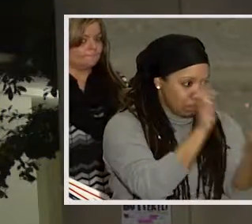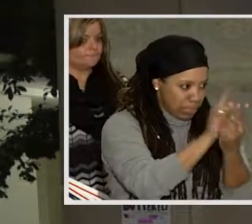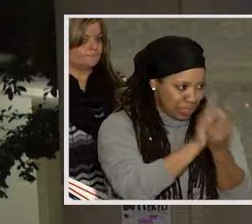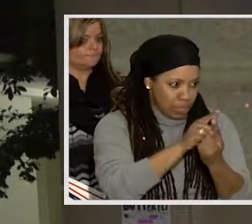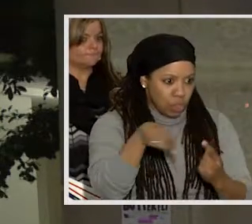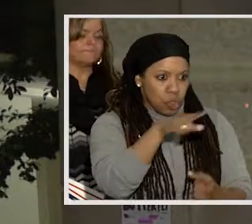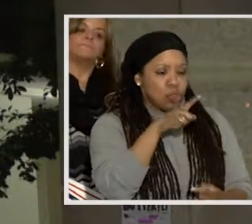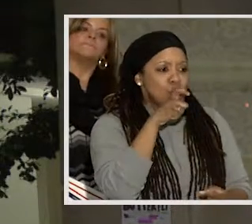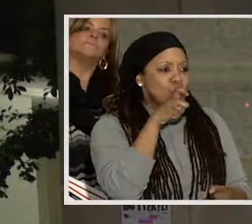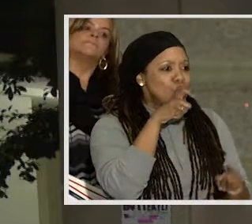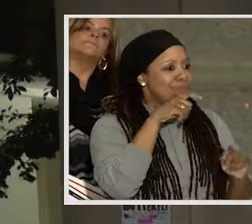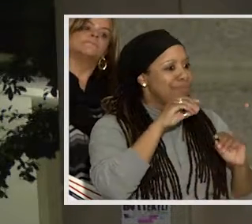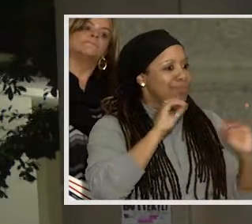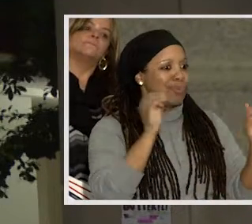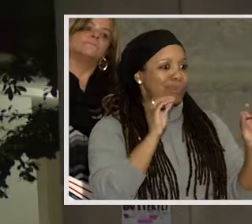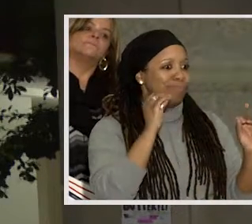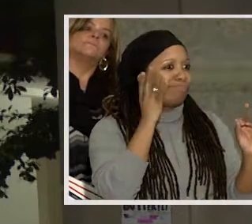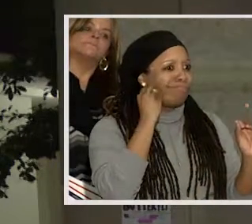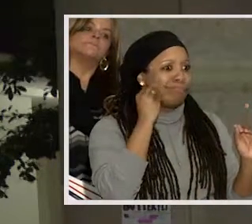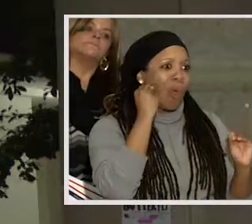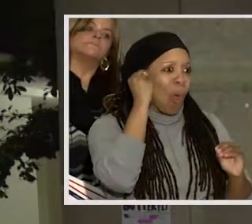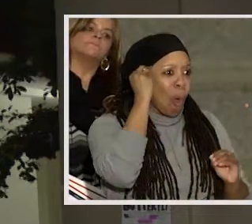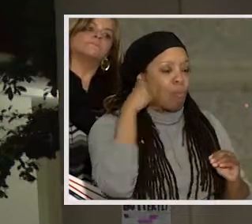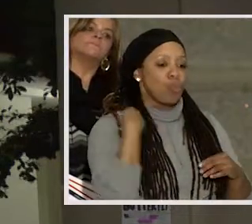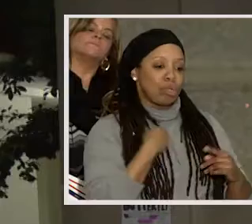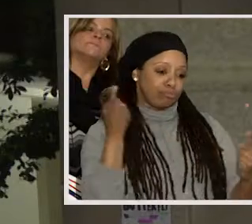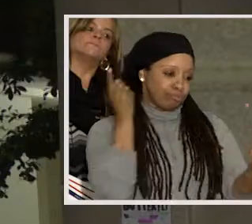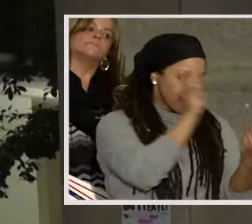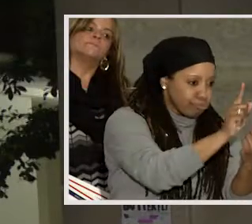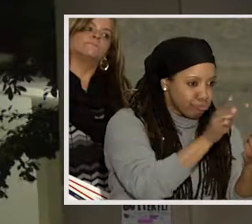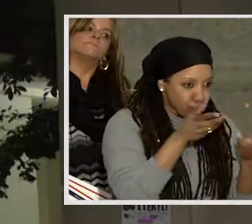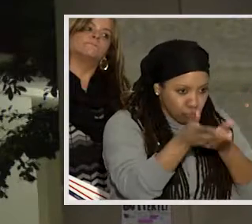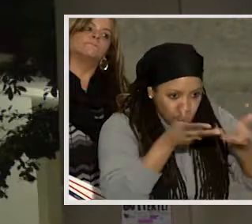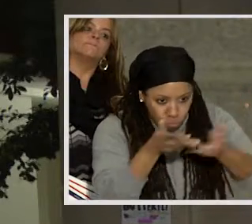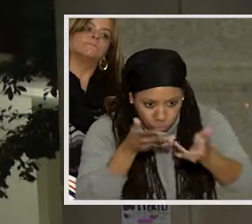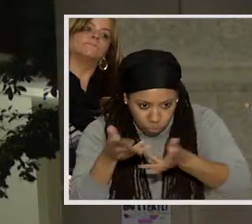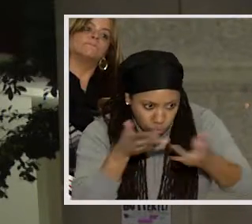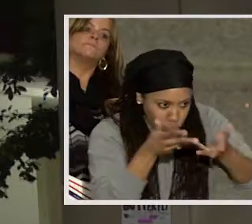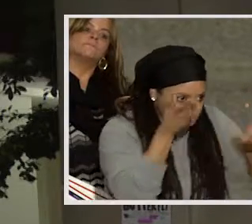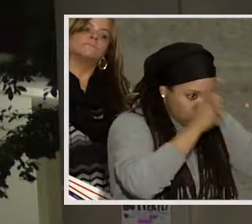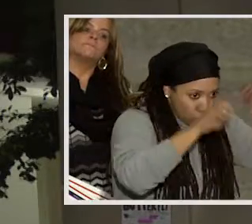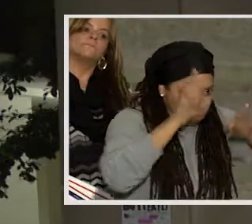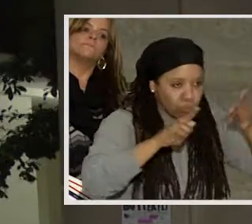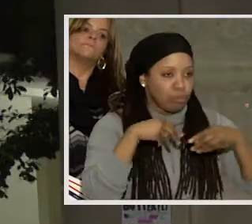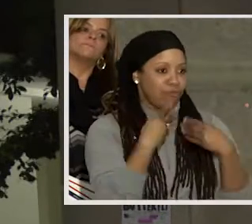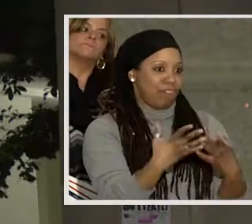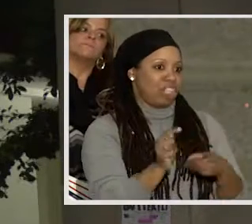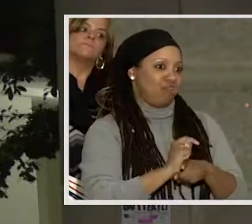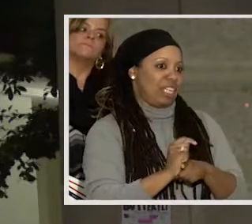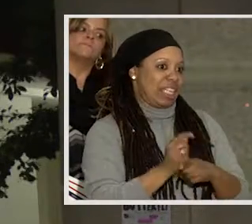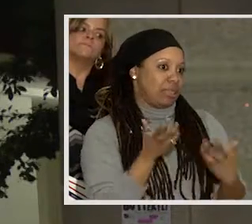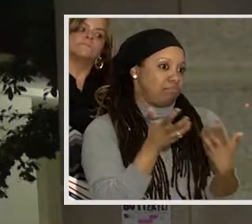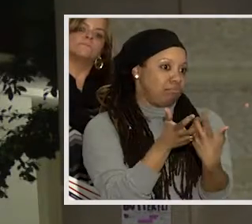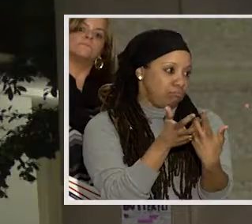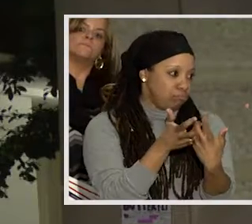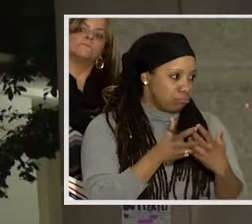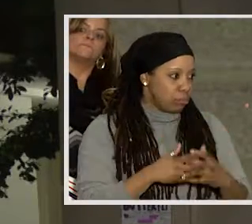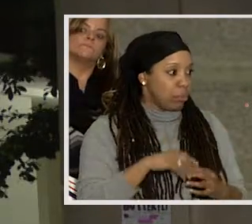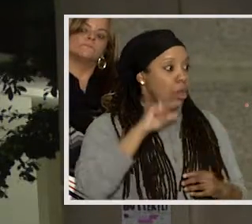OPERATIONS TO 20.5% IN PART TO HELP FUND THESE OTHER THINGS AND